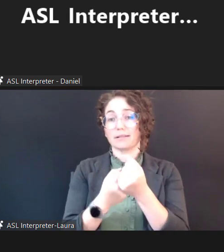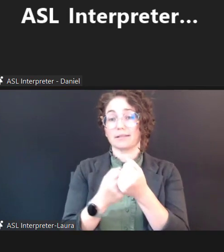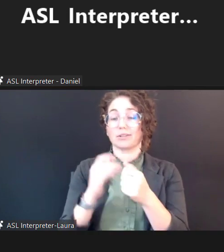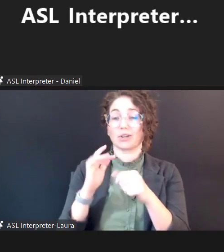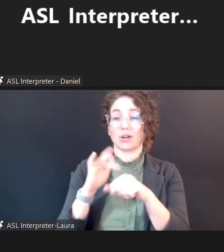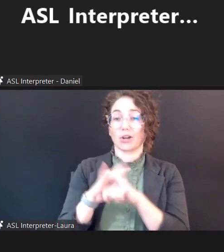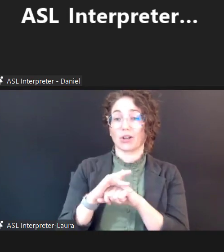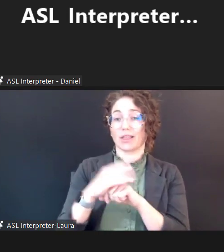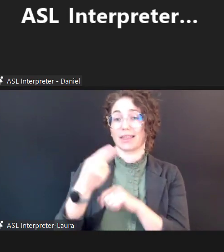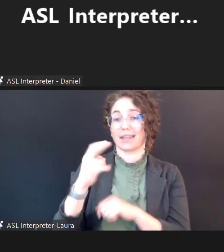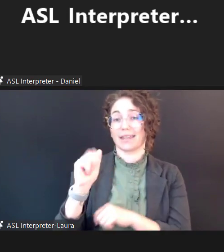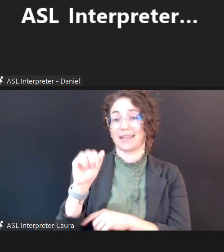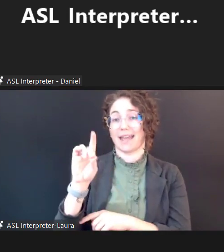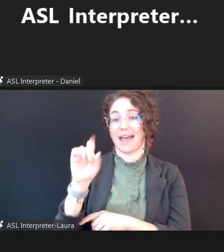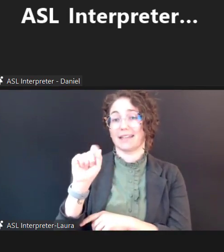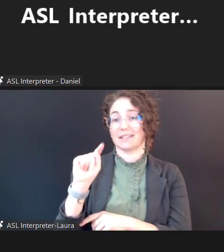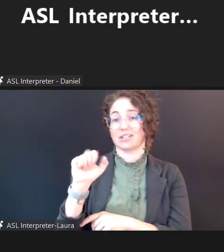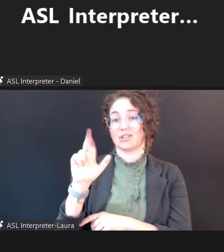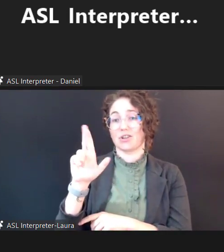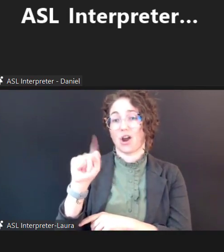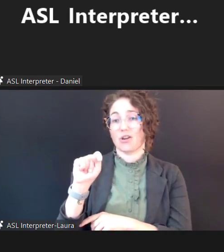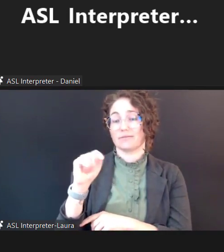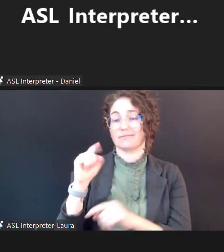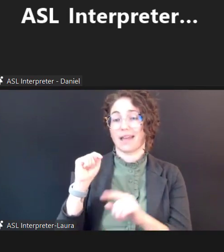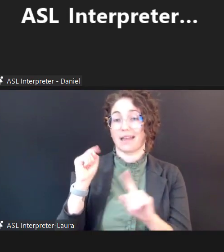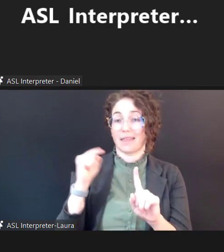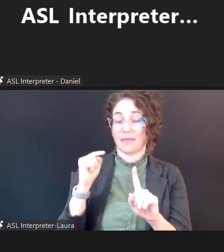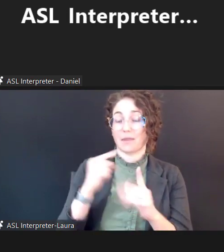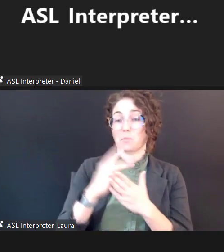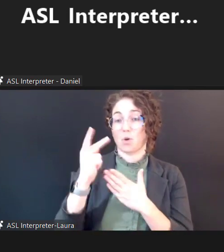head start program staff in implementing evidence-based hearing